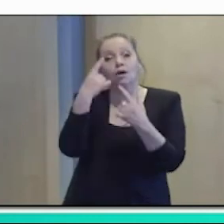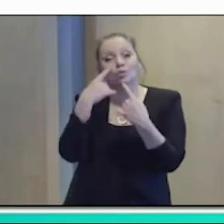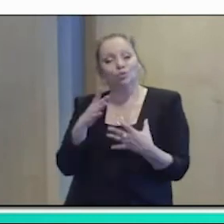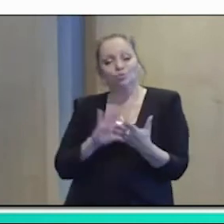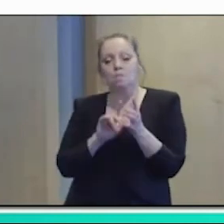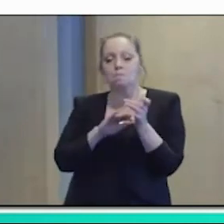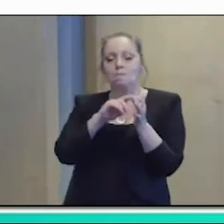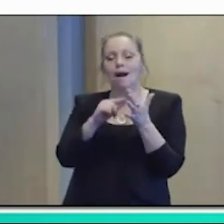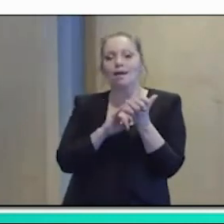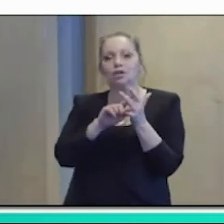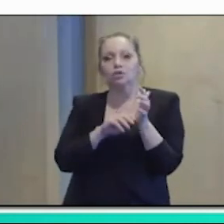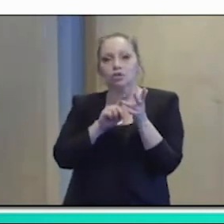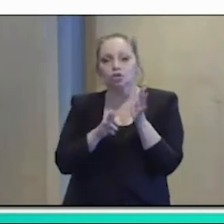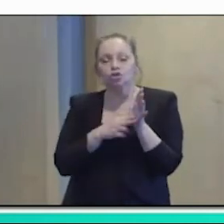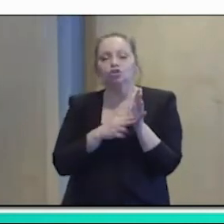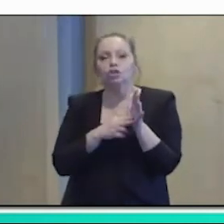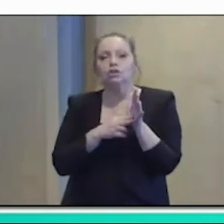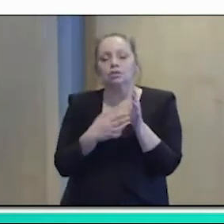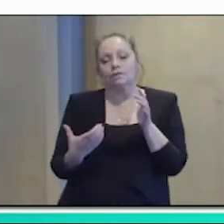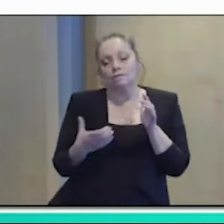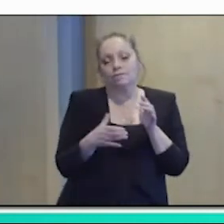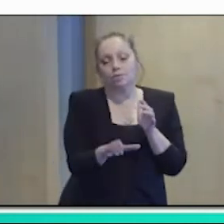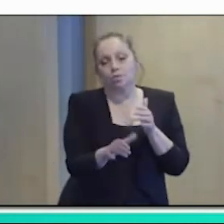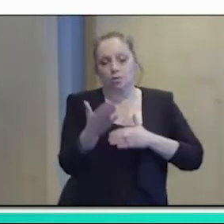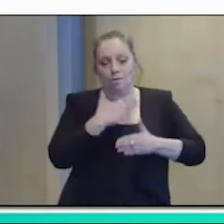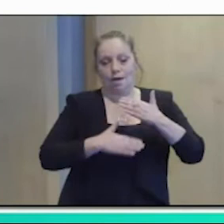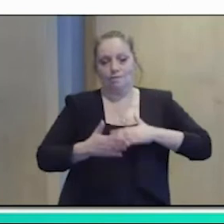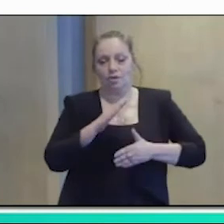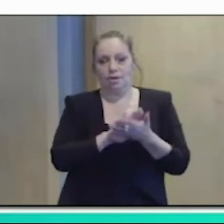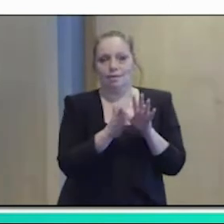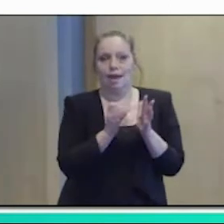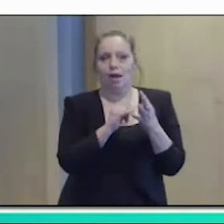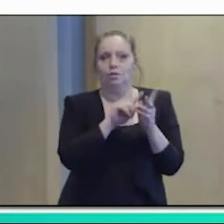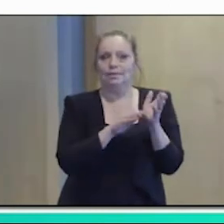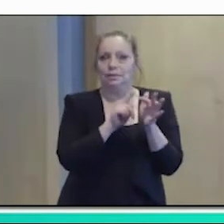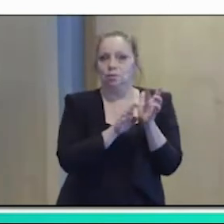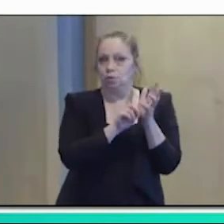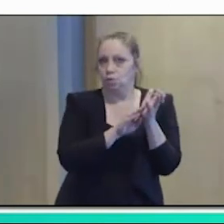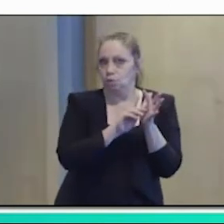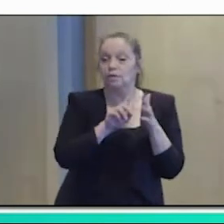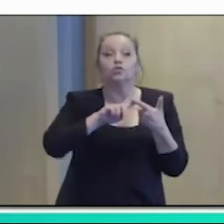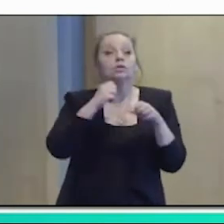solutions drive behavior, and the way we use our system. So for instance here in Australia on the